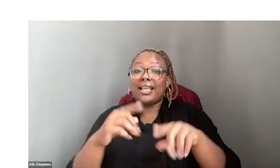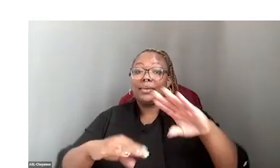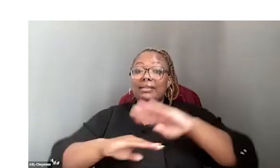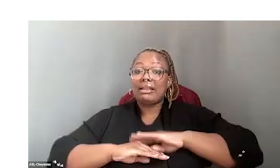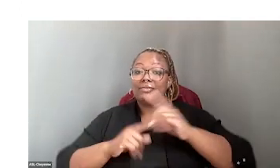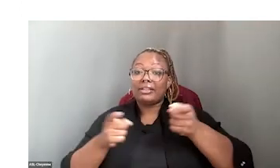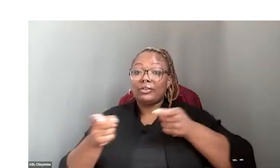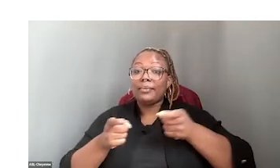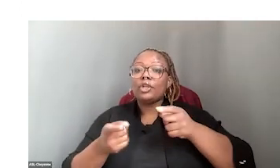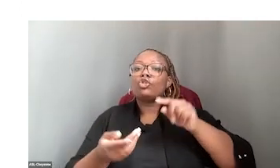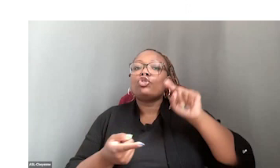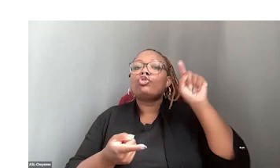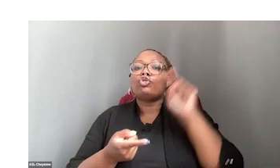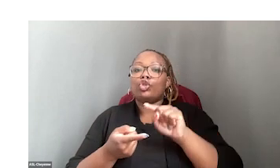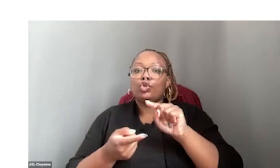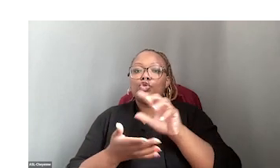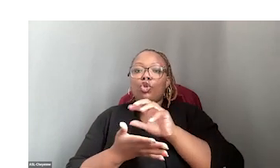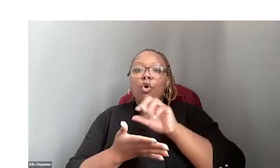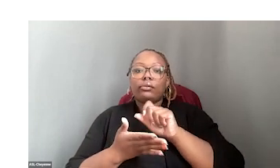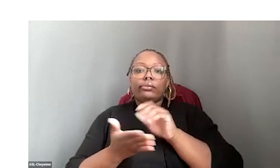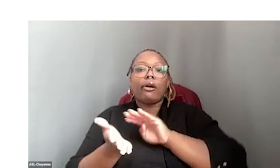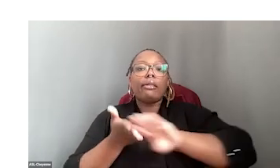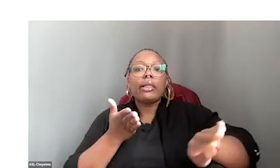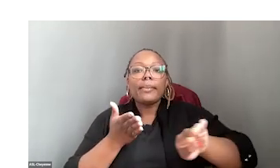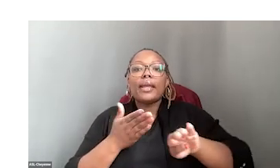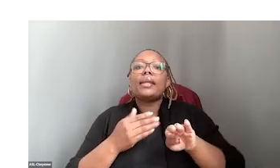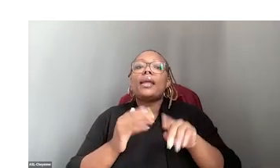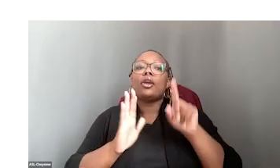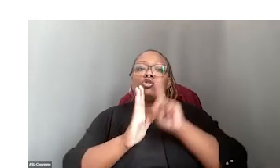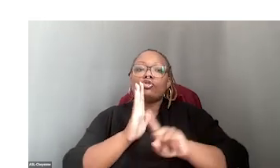and research that proceeds without the imposition of conditions or restricts